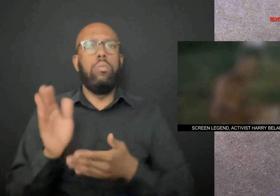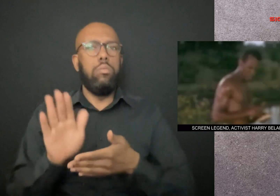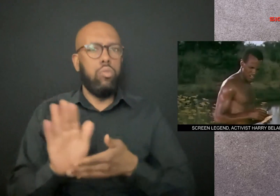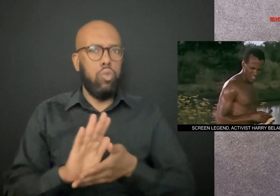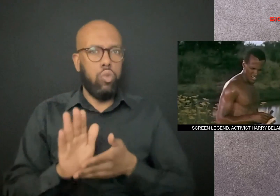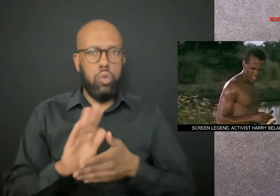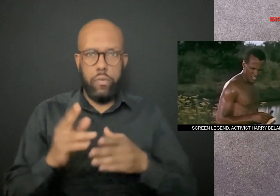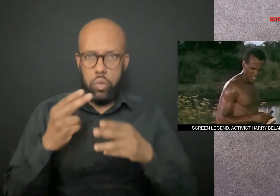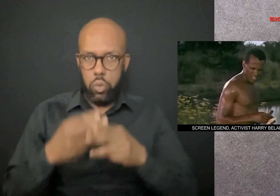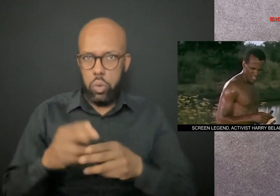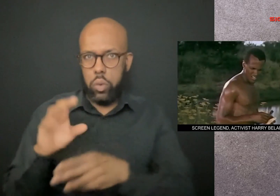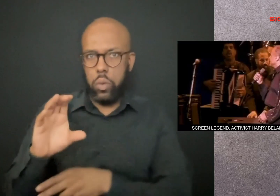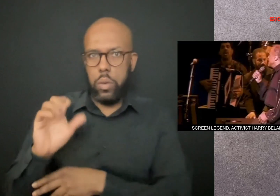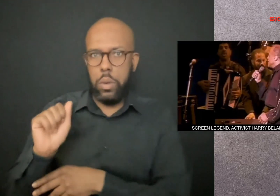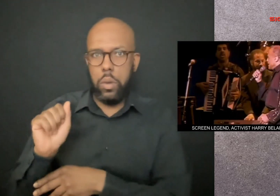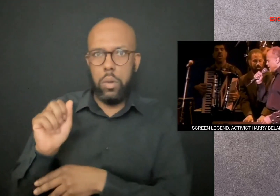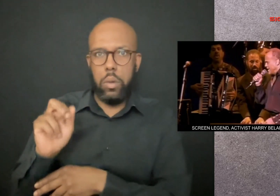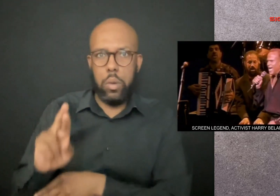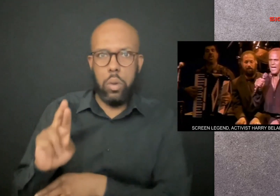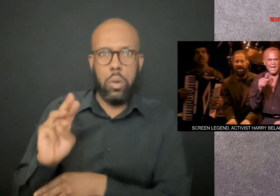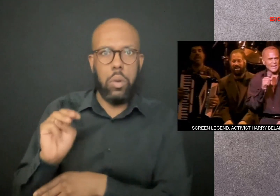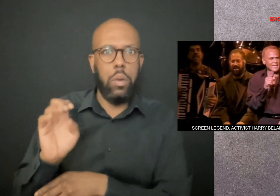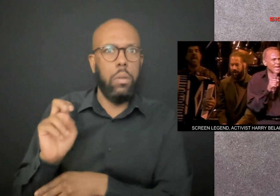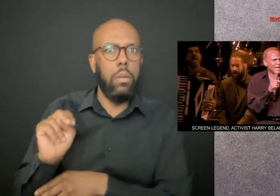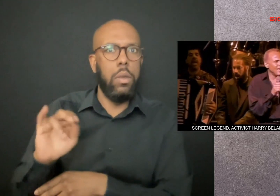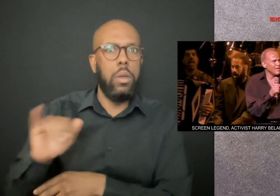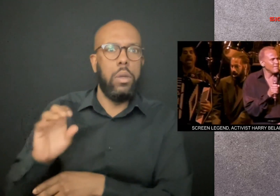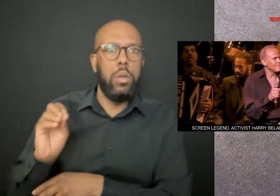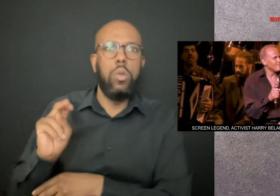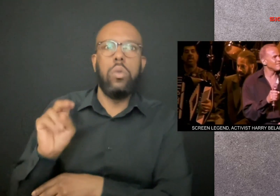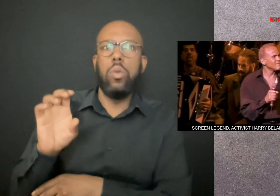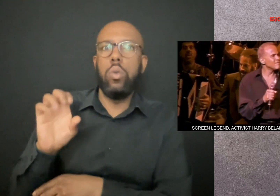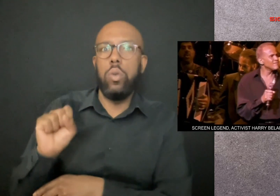he won rave reviews for his role in the movie Carmen Jones